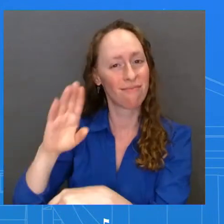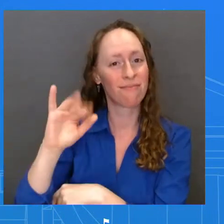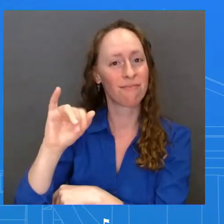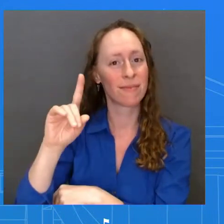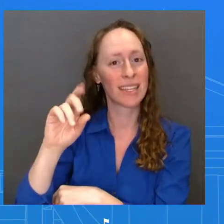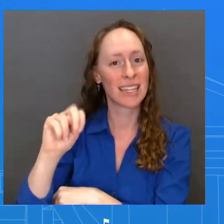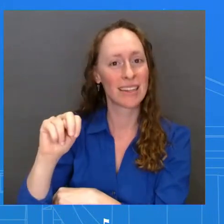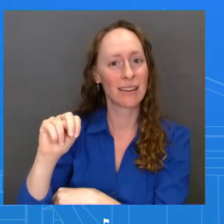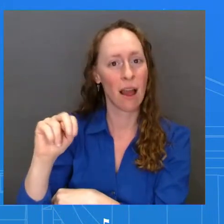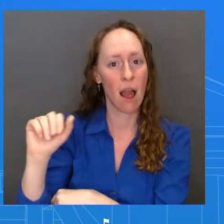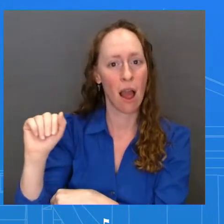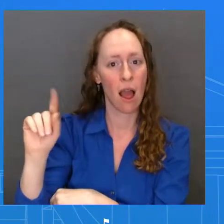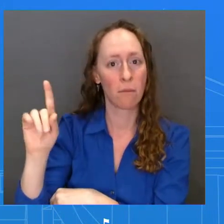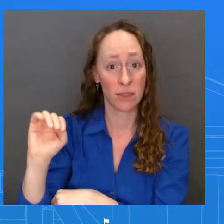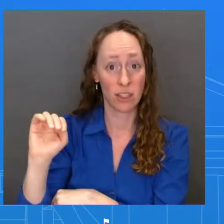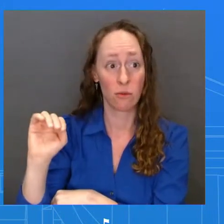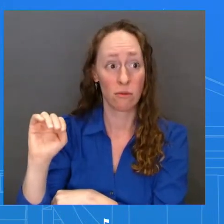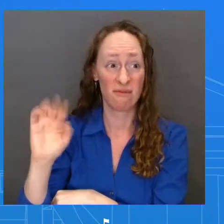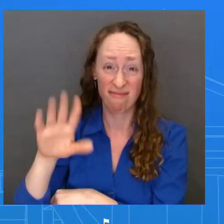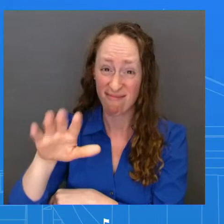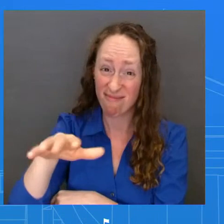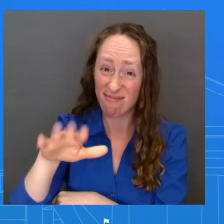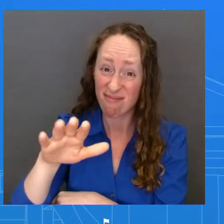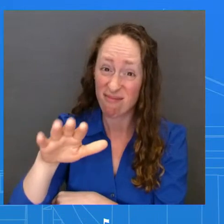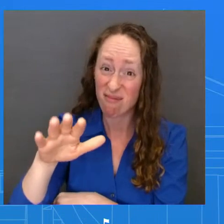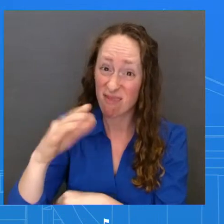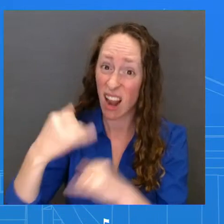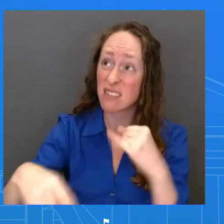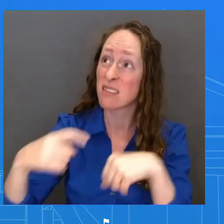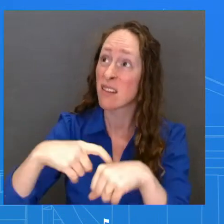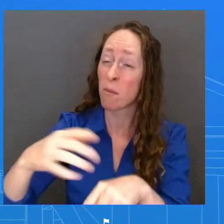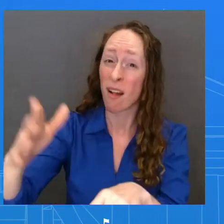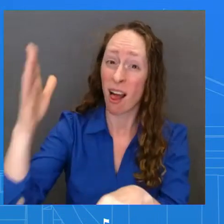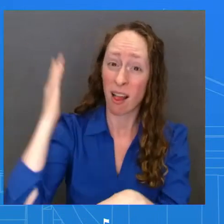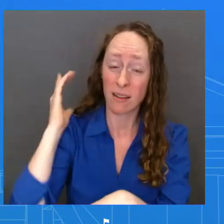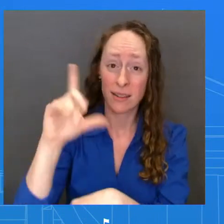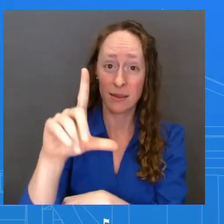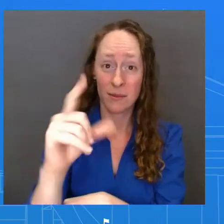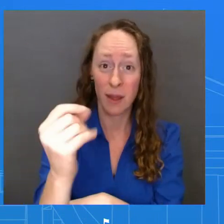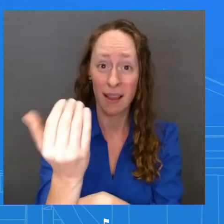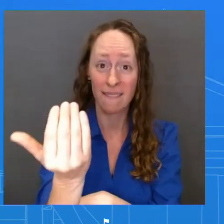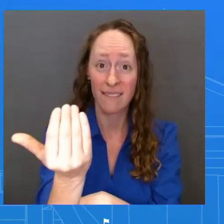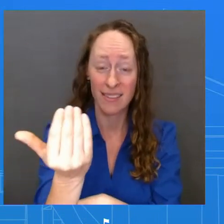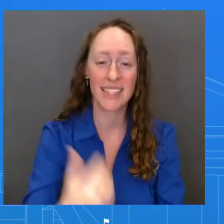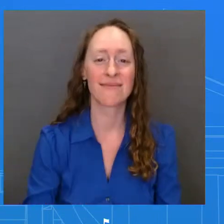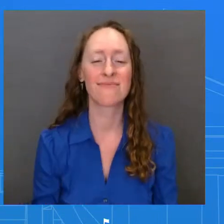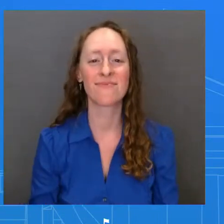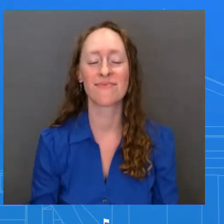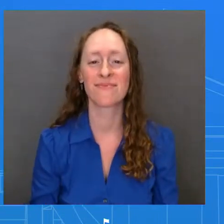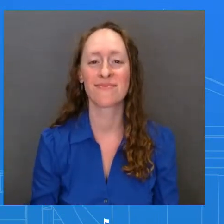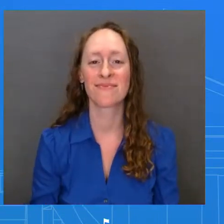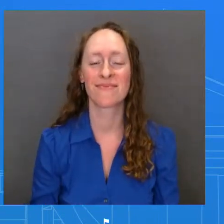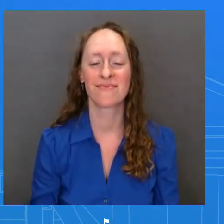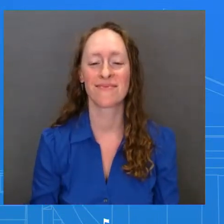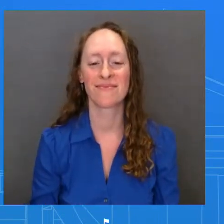And in keeping with the time-honored tradition of hosting significant, consequential diplomatic meetings at Camp David,